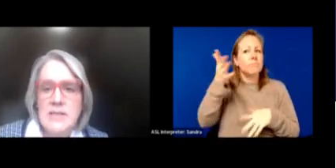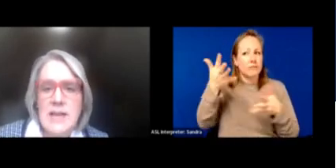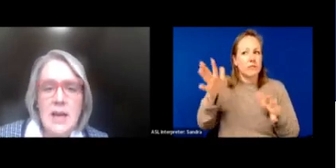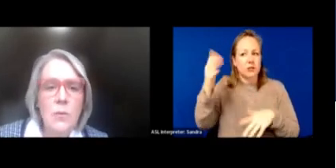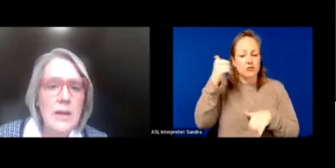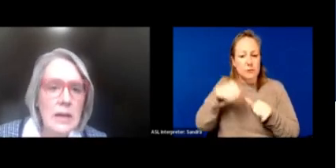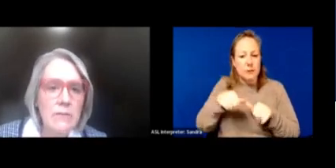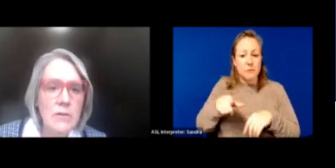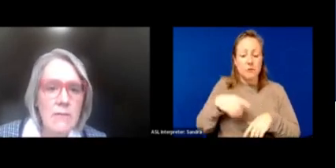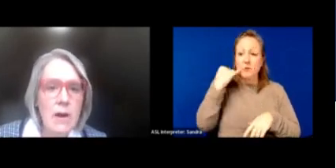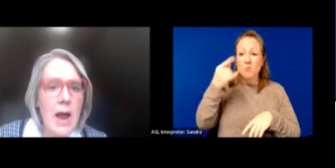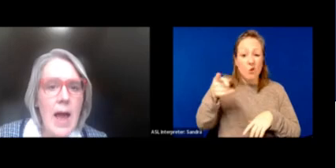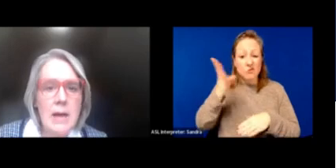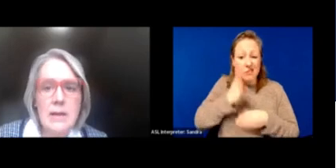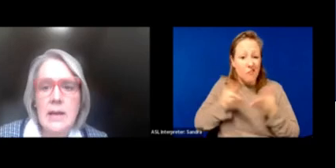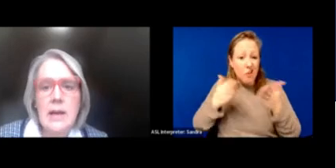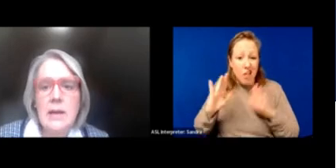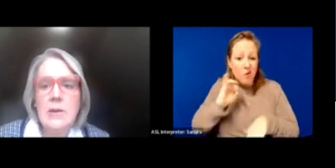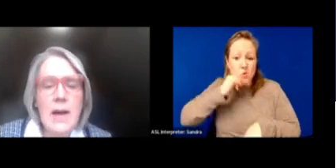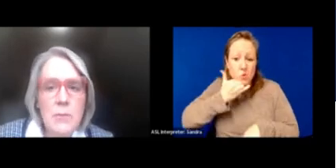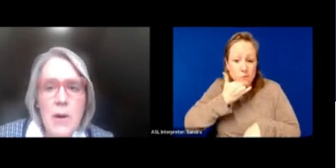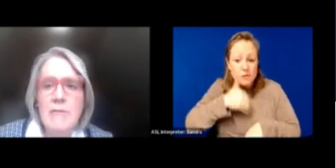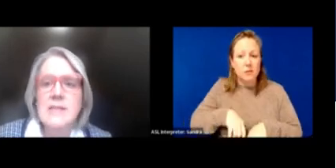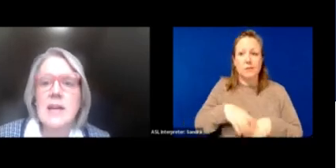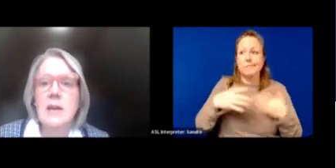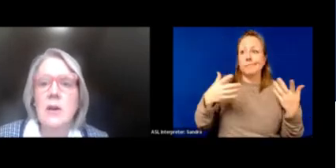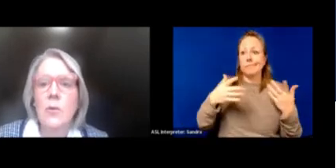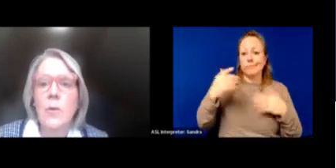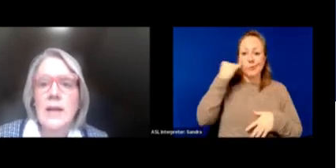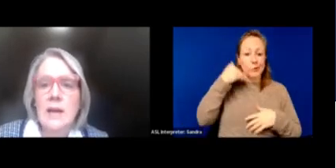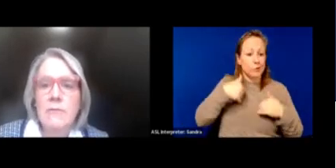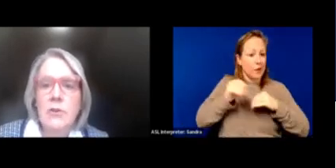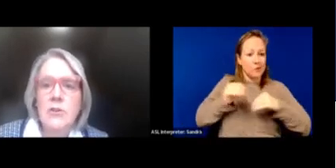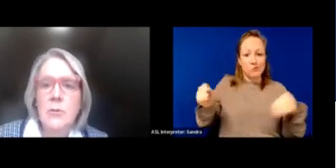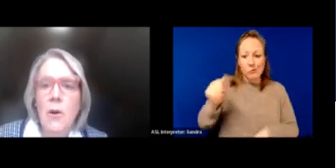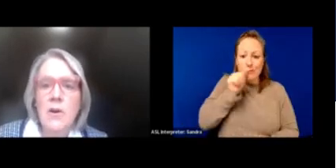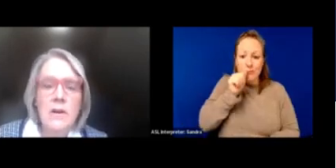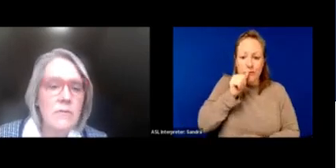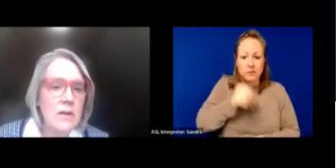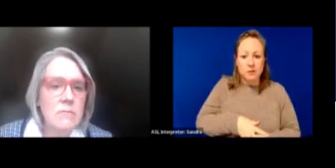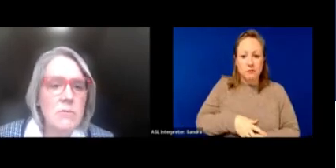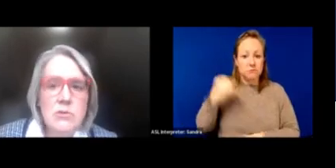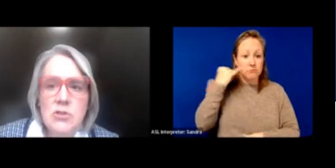mistake? What if you never had, you had no privacy? What if you could do part of the grocery